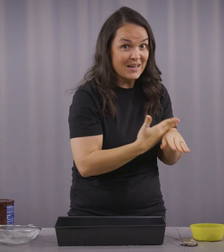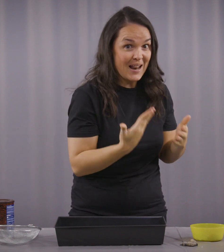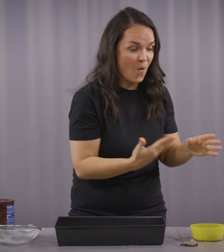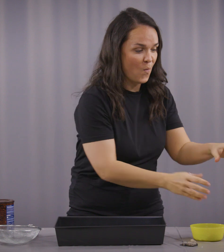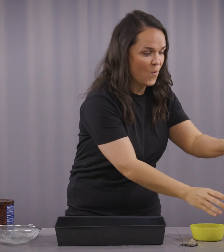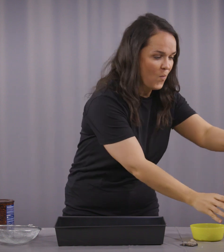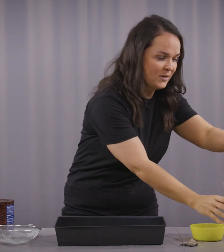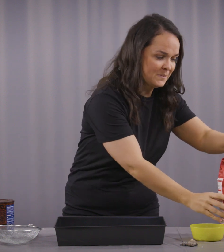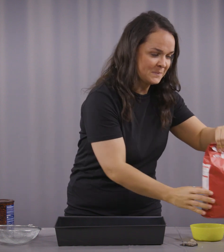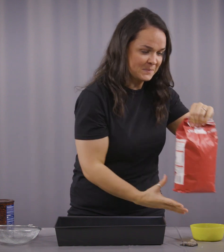I'll put it in the tin now.